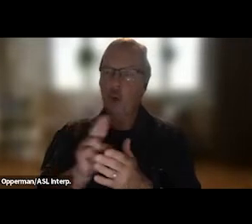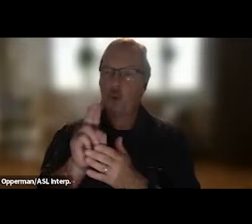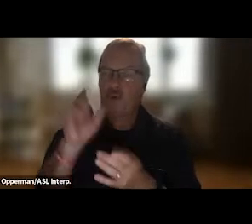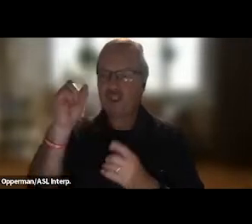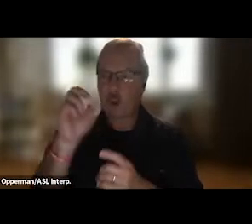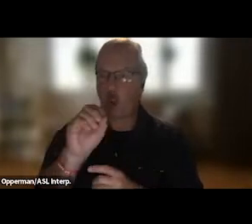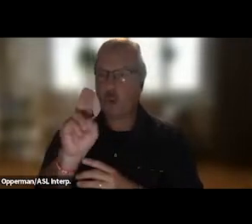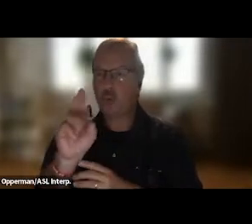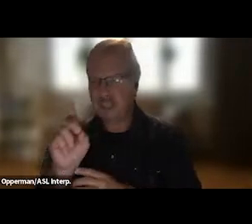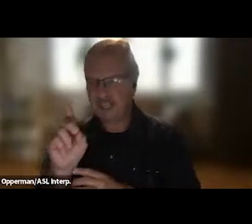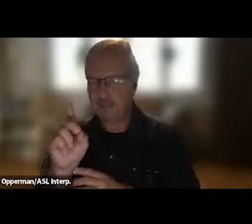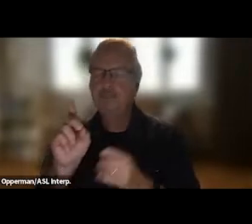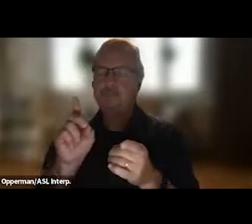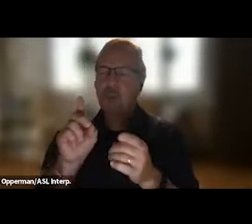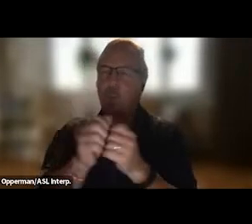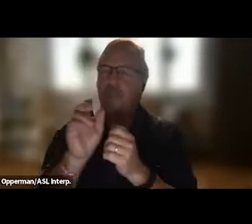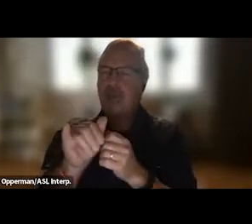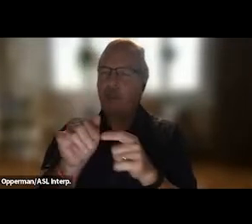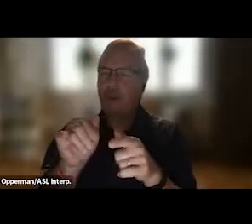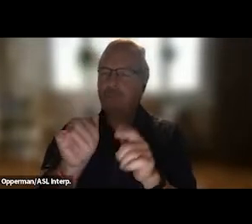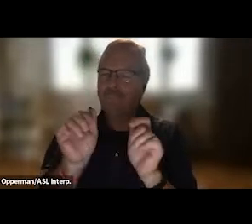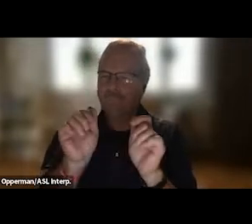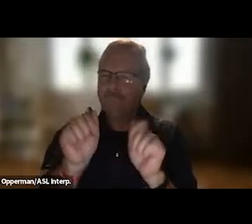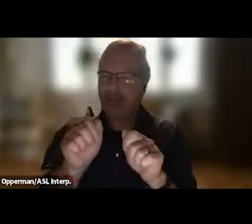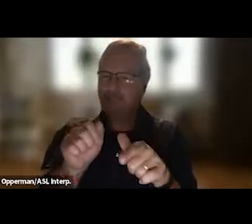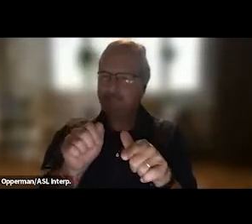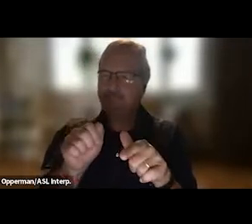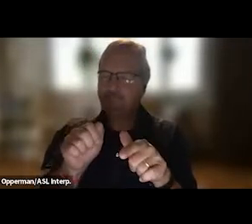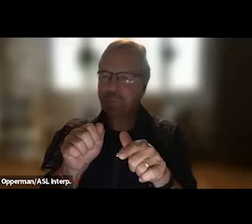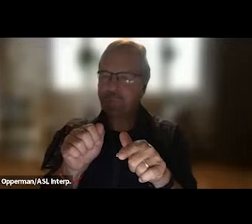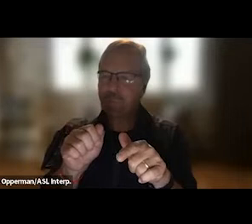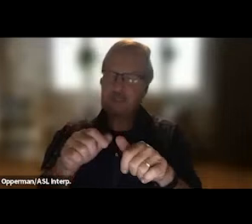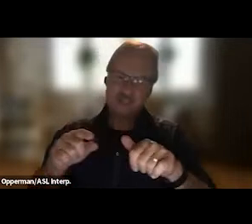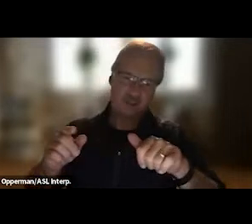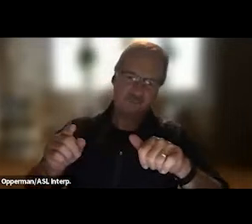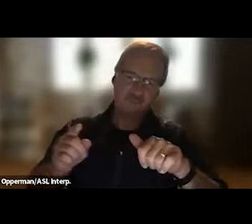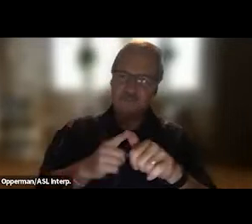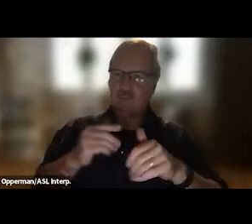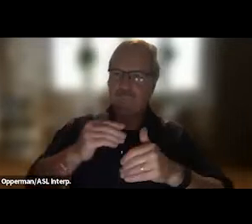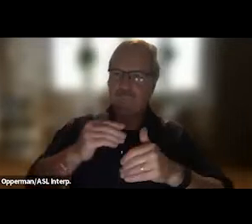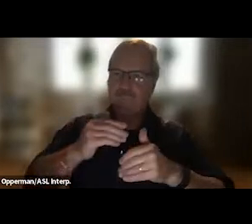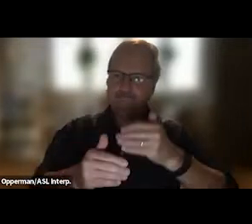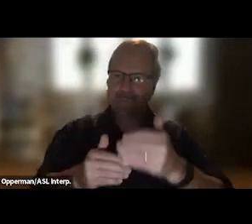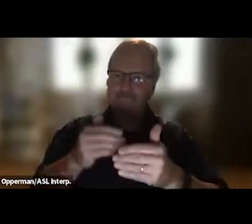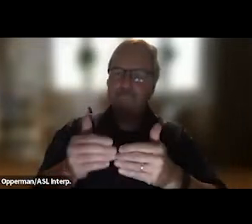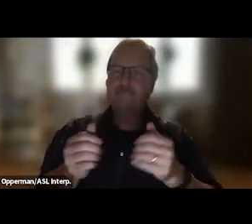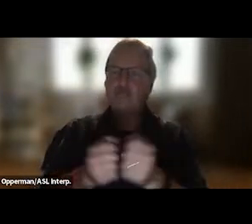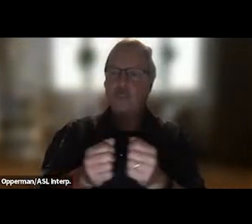that we really were able to take this first step. And that was with providing Vivitrol